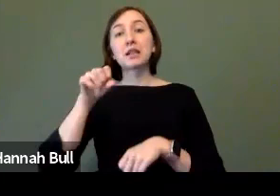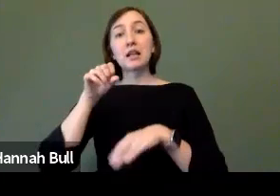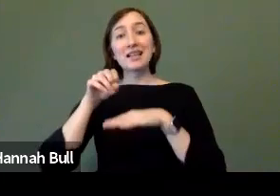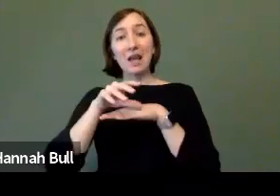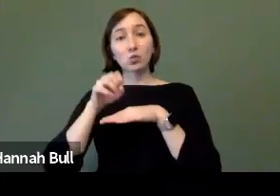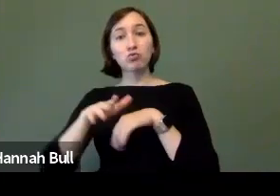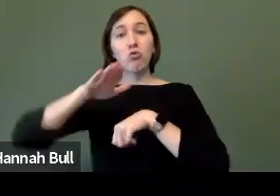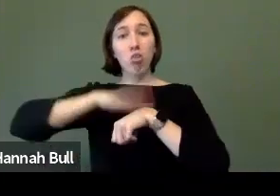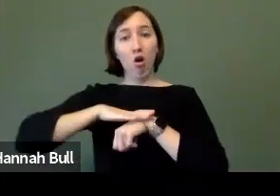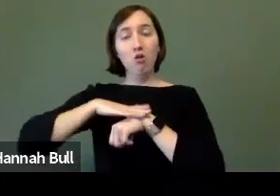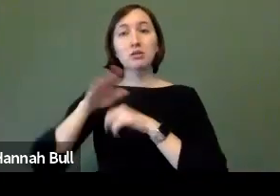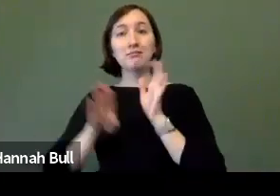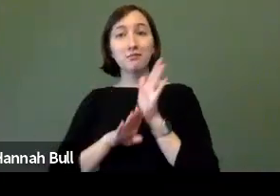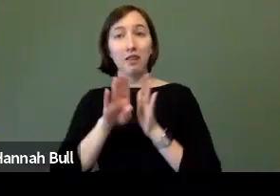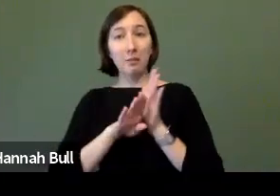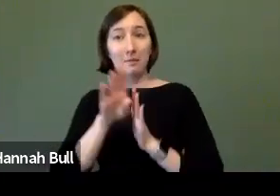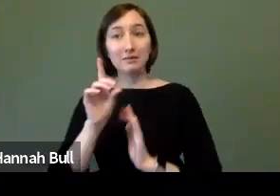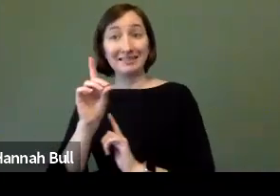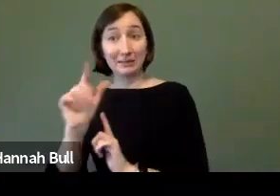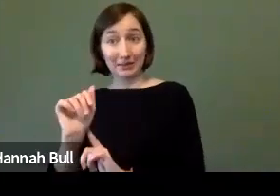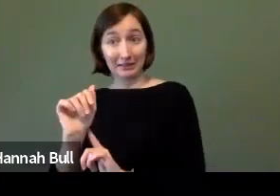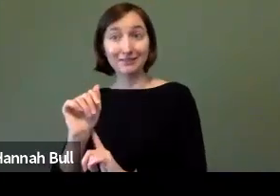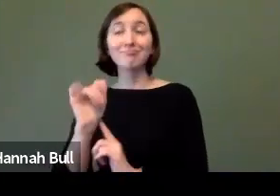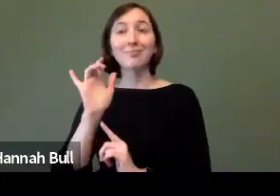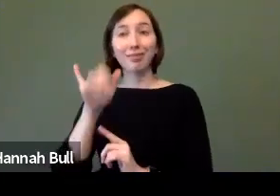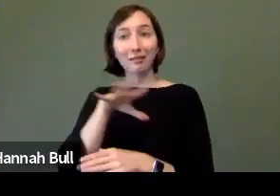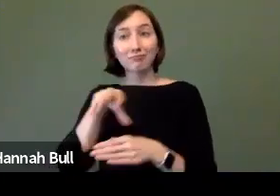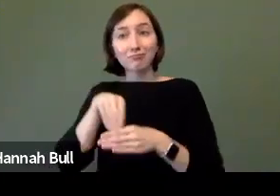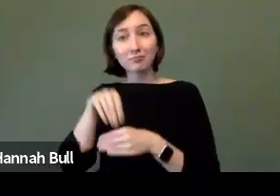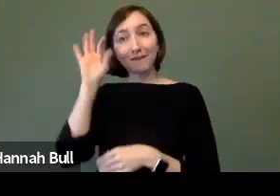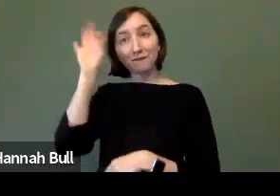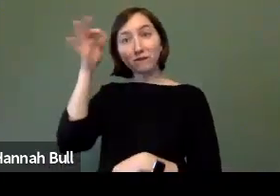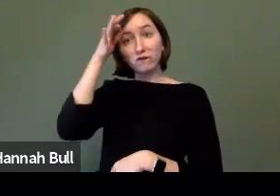is a part of the federally-mandated